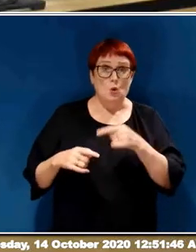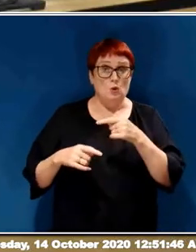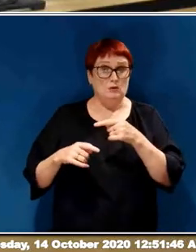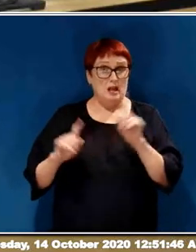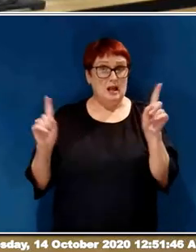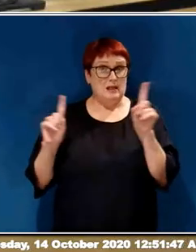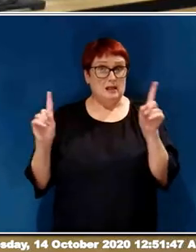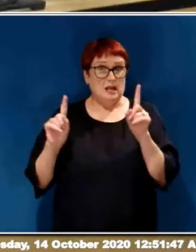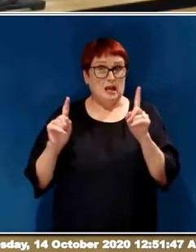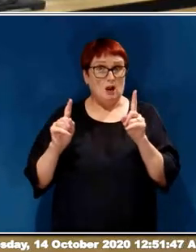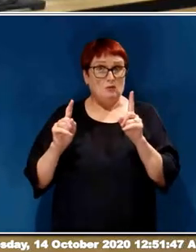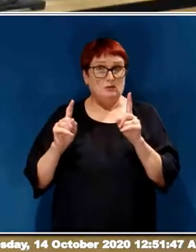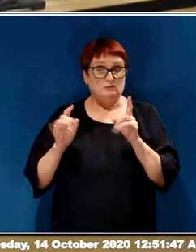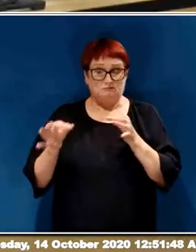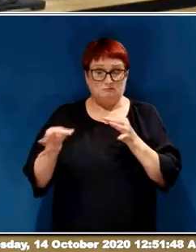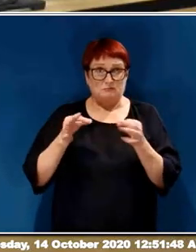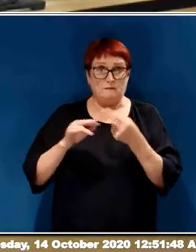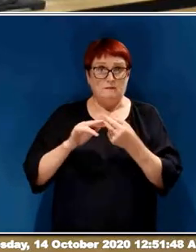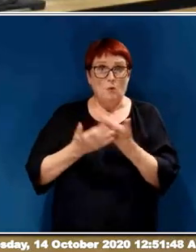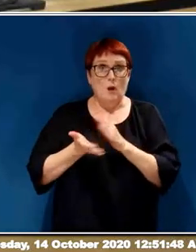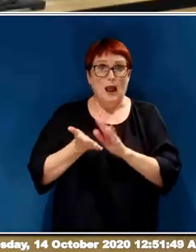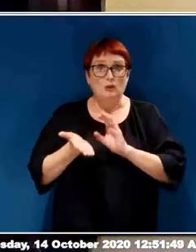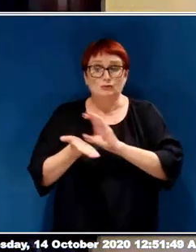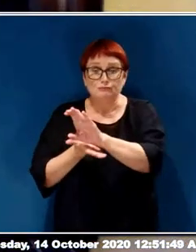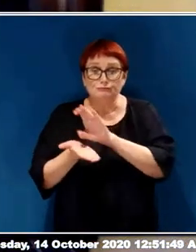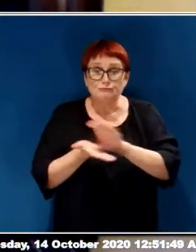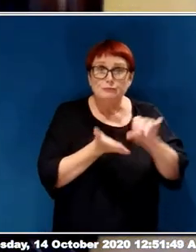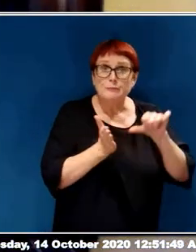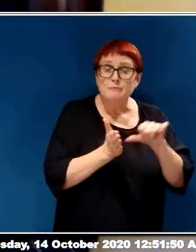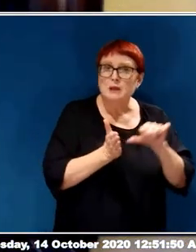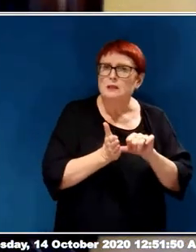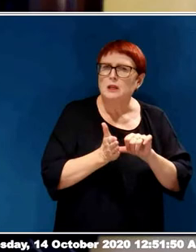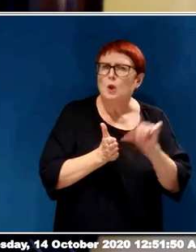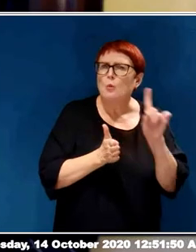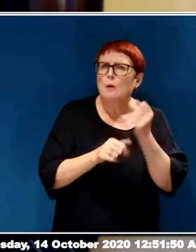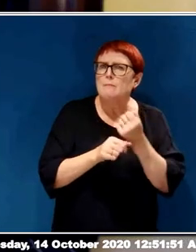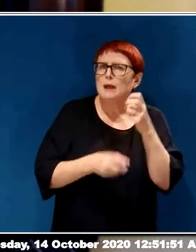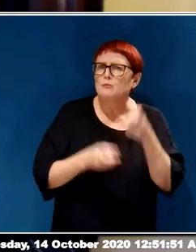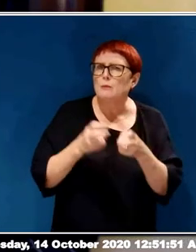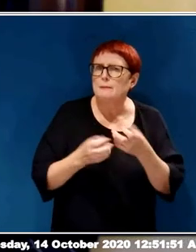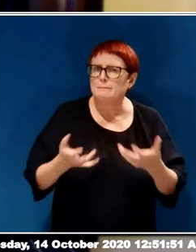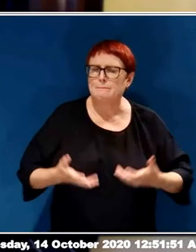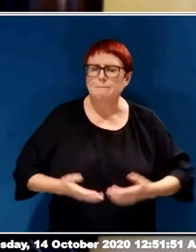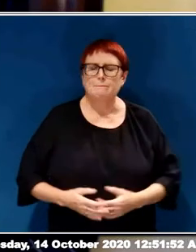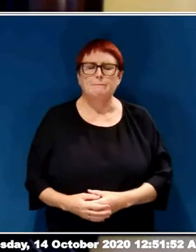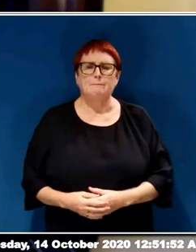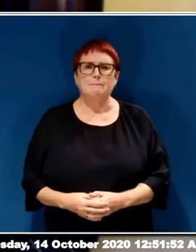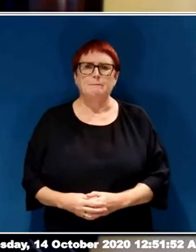DR de BRUIN: So it can therefore overlook the kinds of barriers that